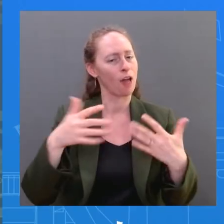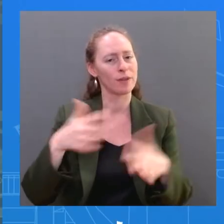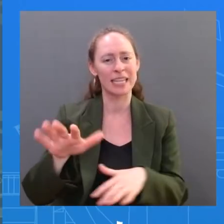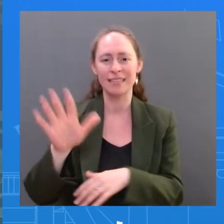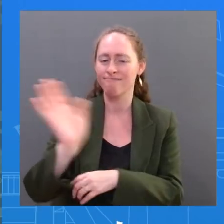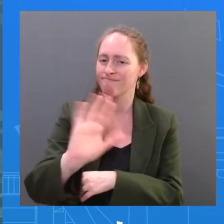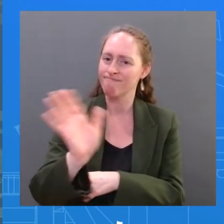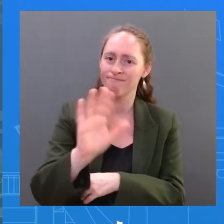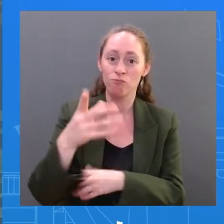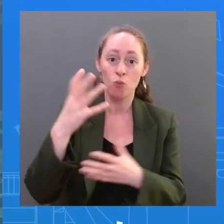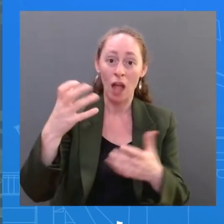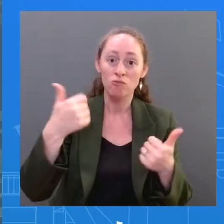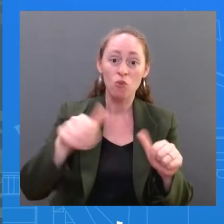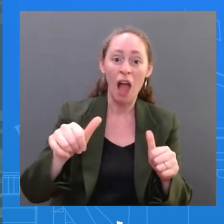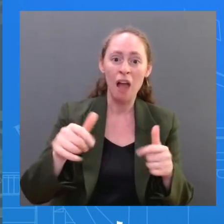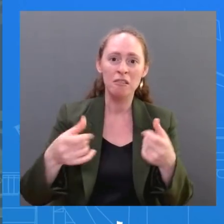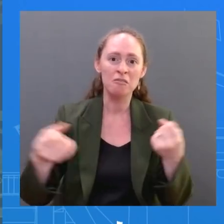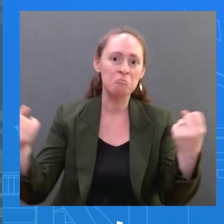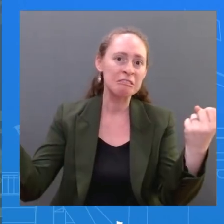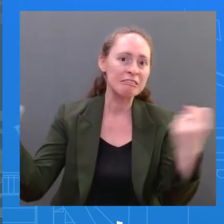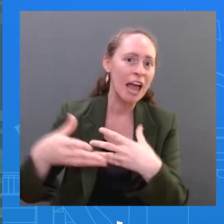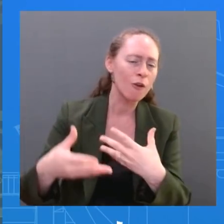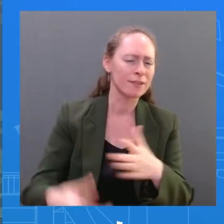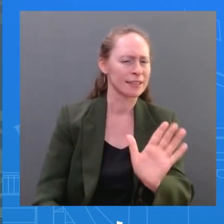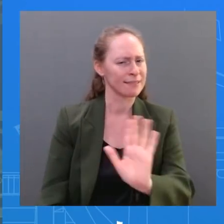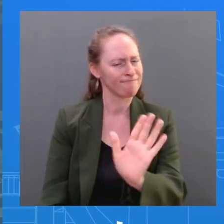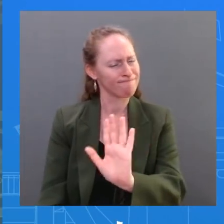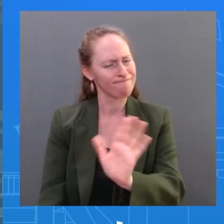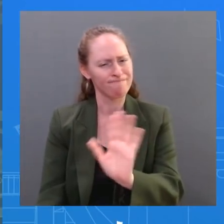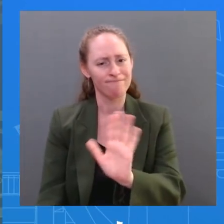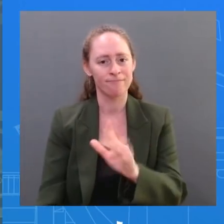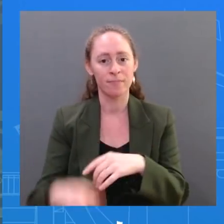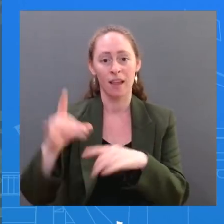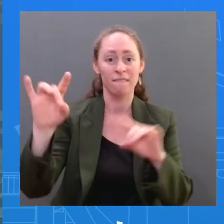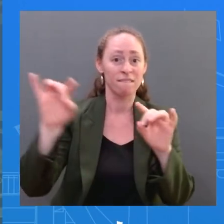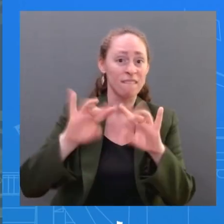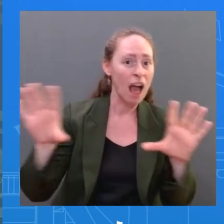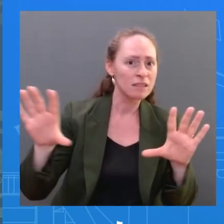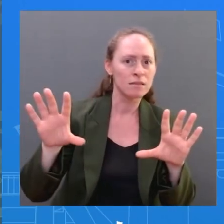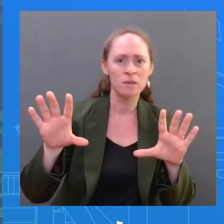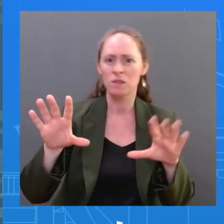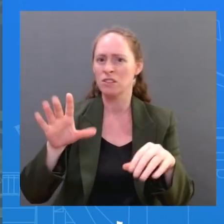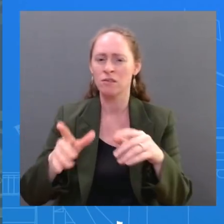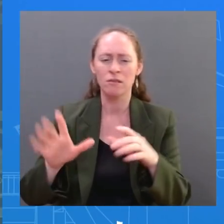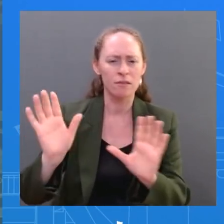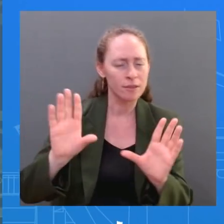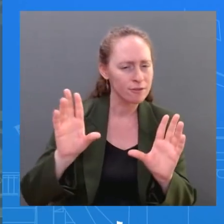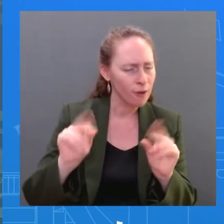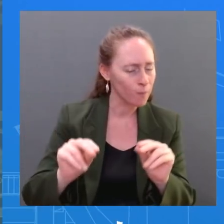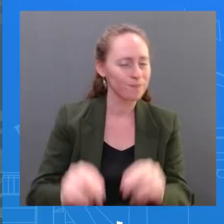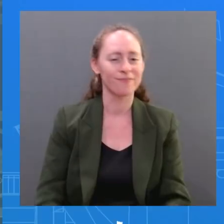whatever -- every ty- -- whatever type of violence. We've been very clear on that. We've been -- The Press: So President Biden -- Ms. Jean-Pierre: And the President has signed --